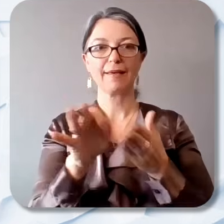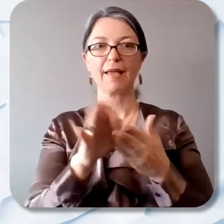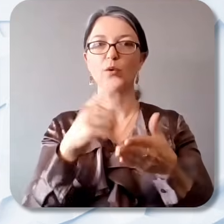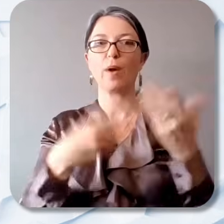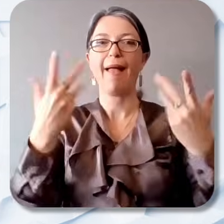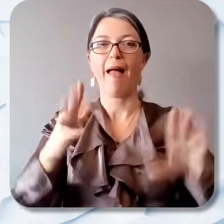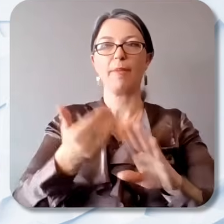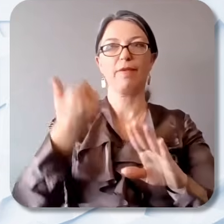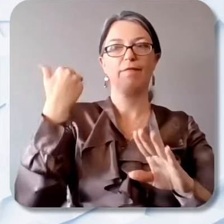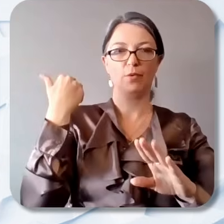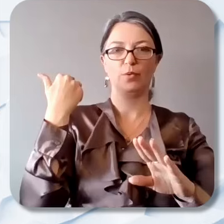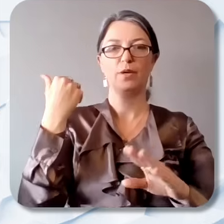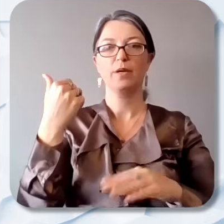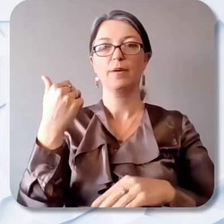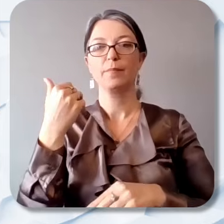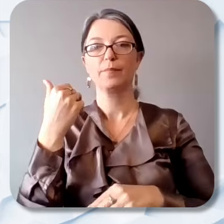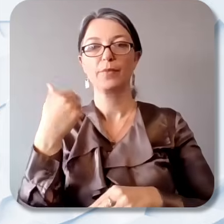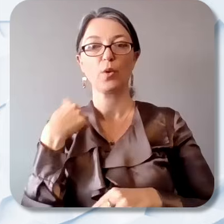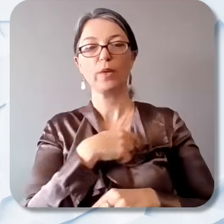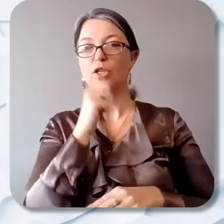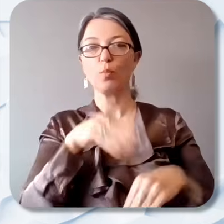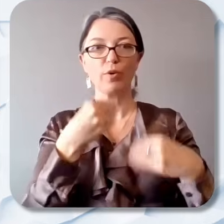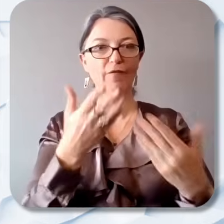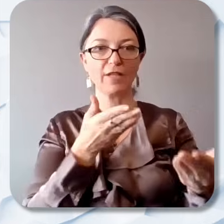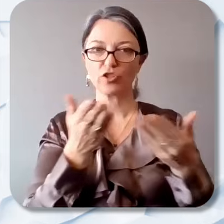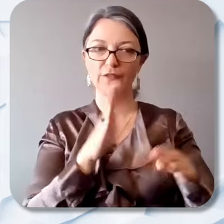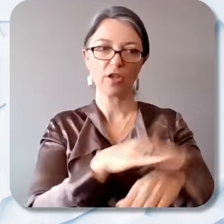So you don't provide services typically on a Saturday or Sunday.